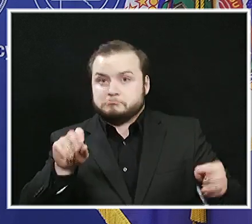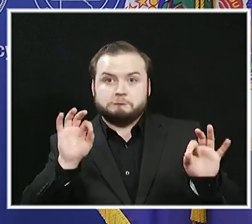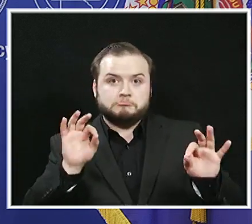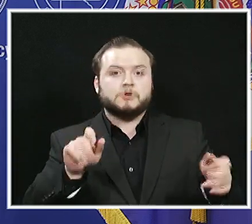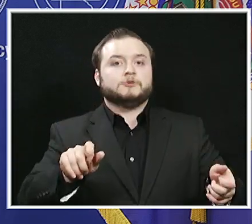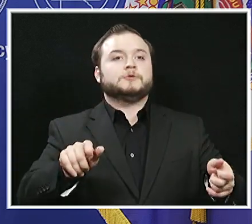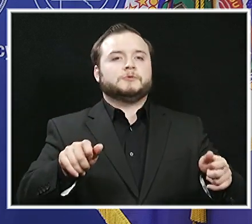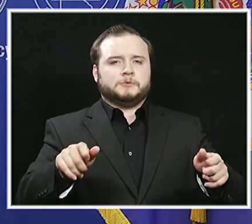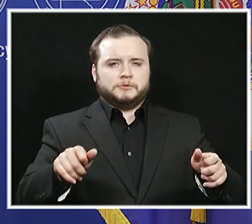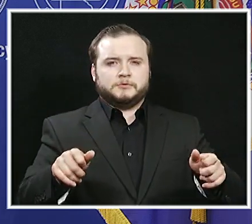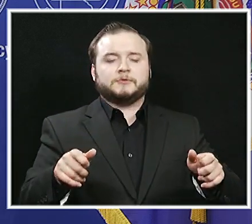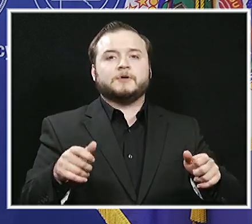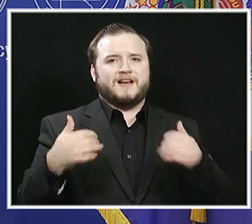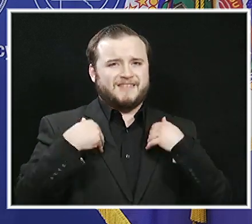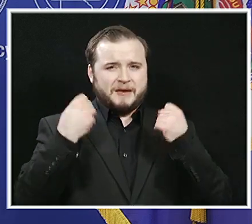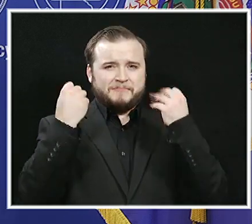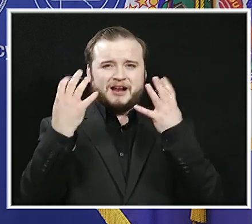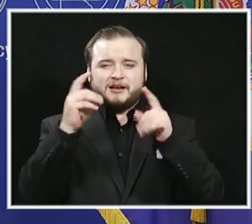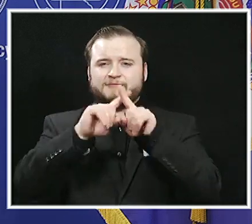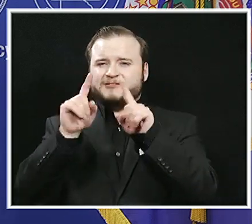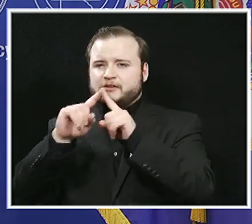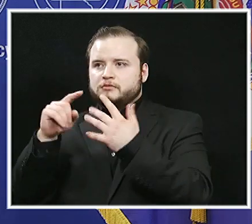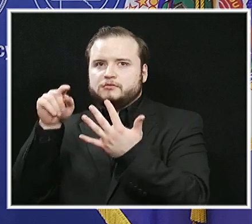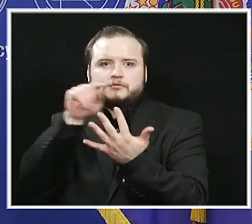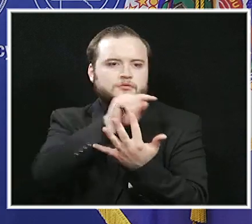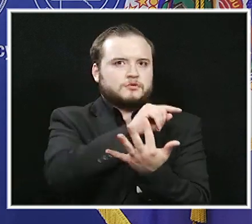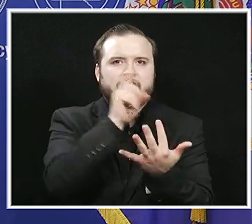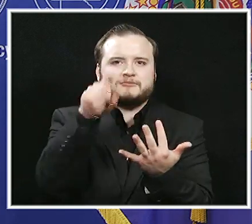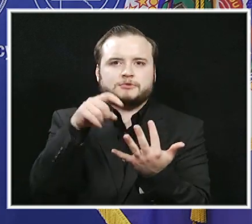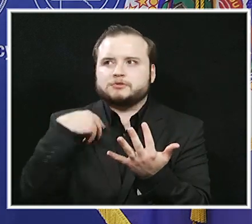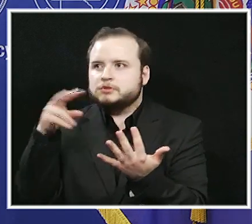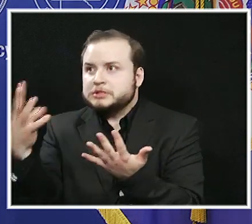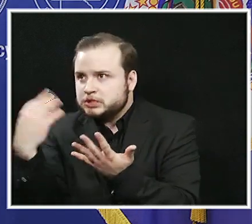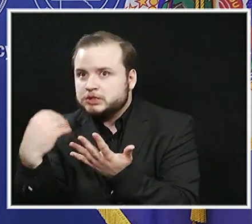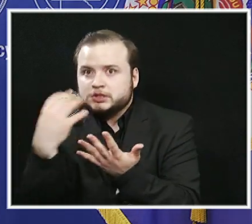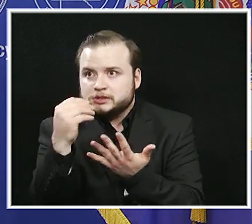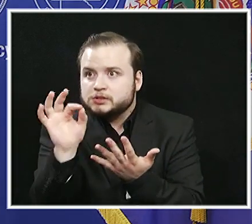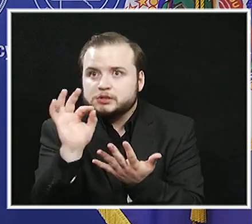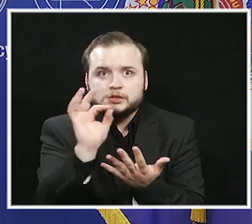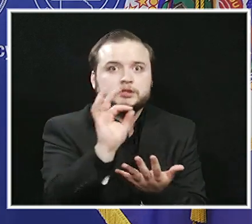the governor mentioned, we're continue to go evaluate turning that dial and getting businesses up and running, so we're